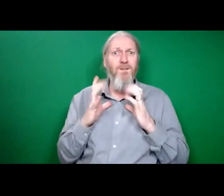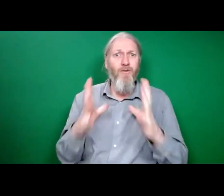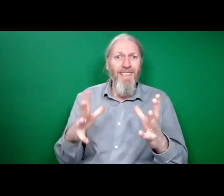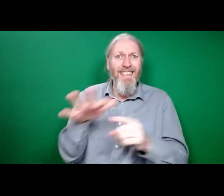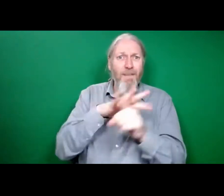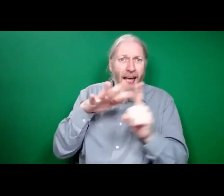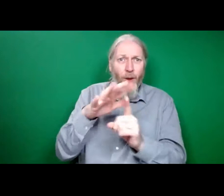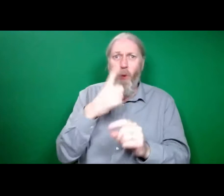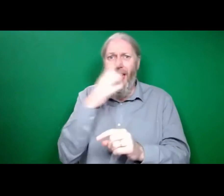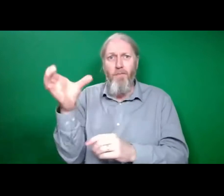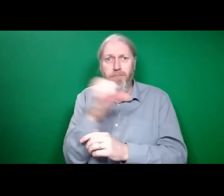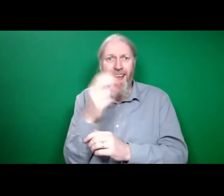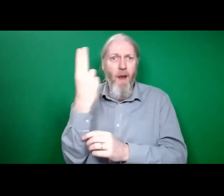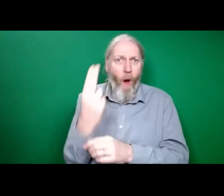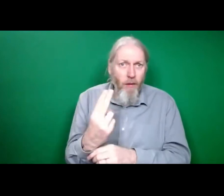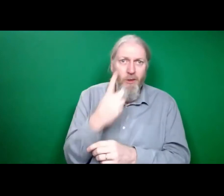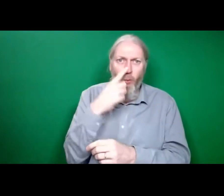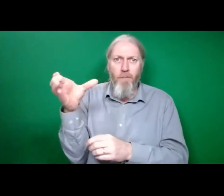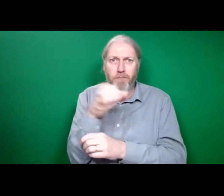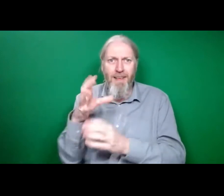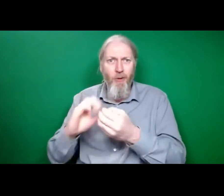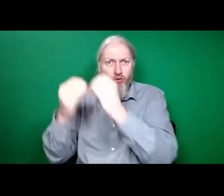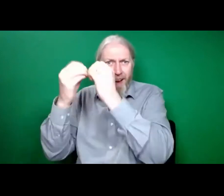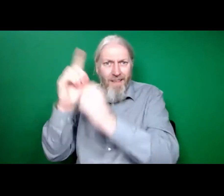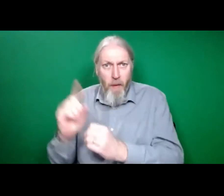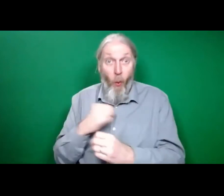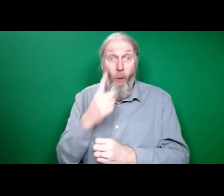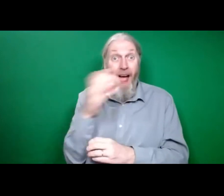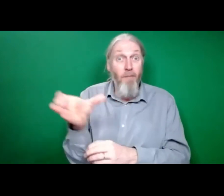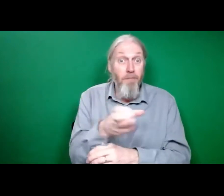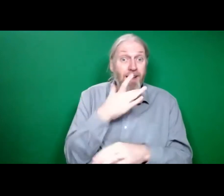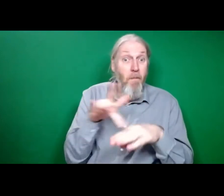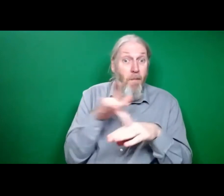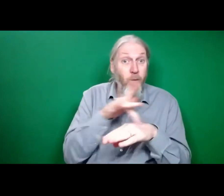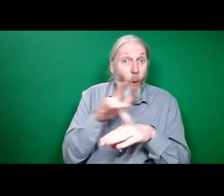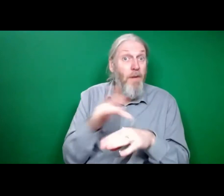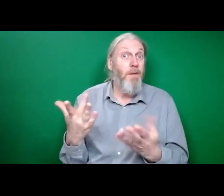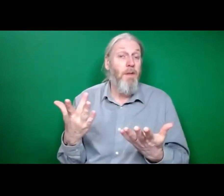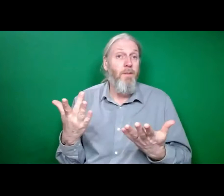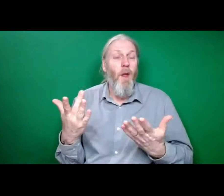important position for local authorities to be in to be recognising culture and creativity and cultural